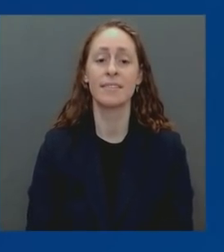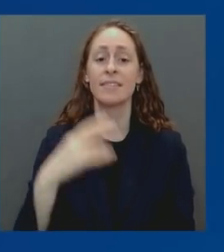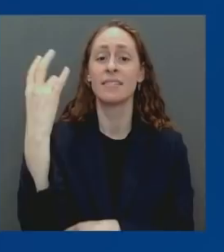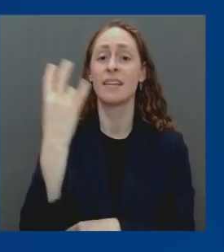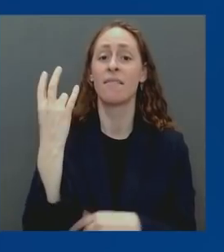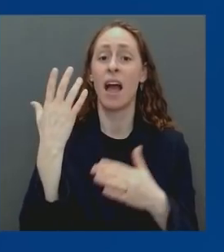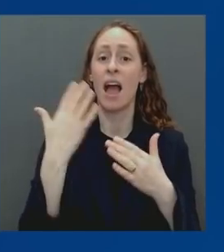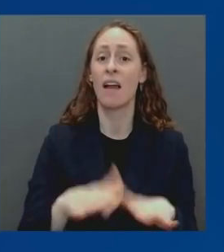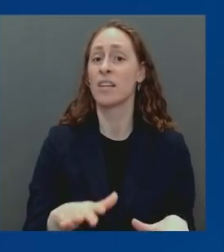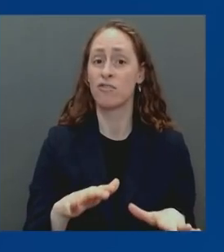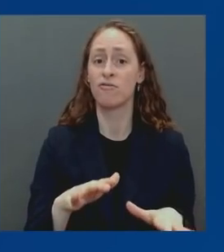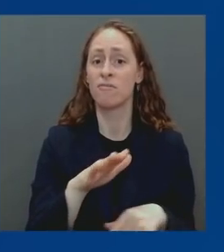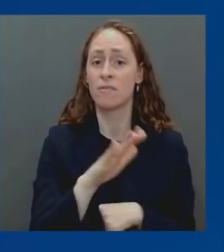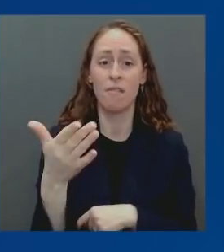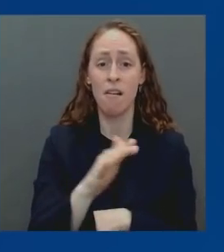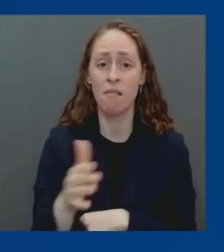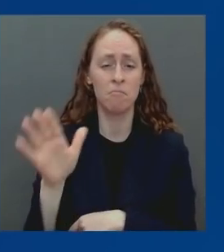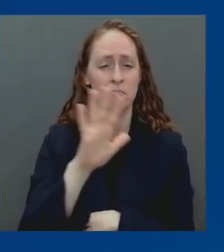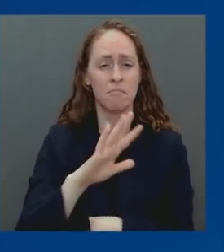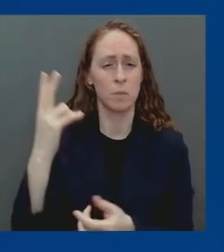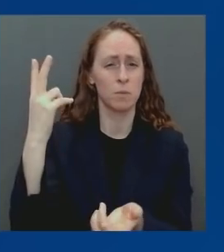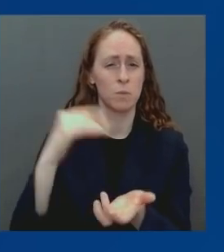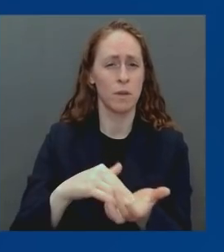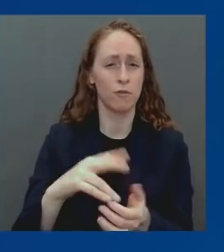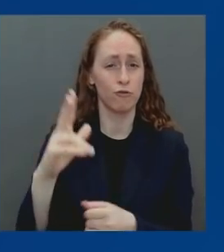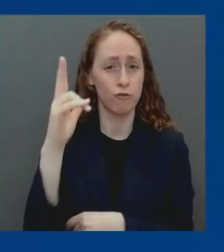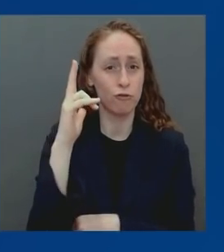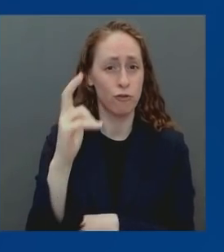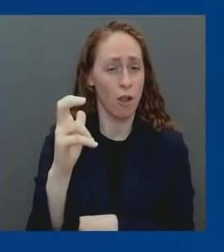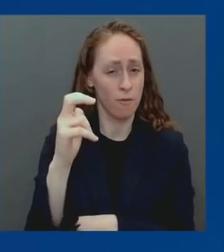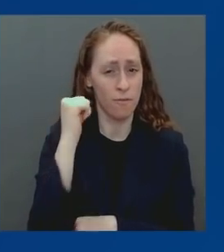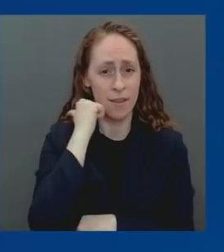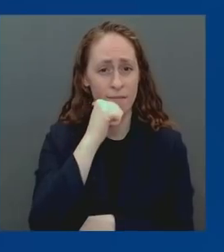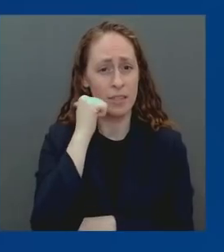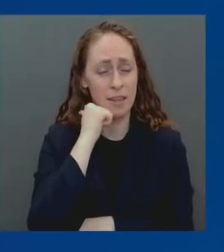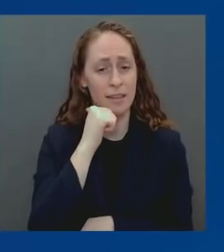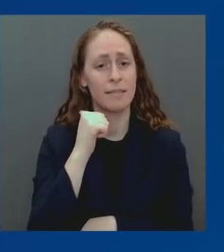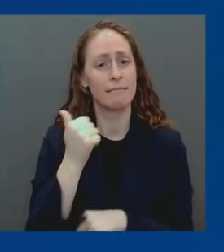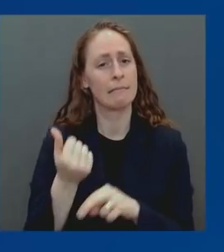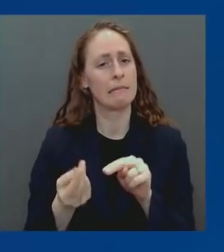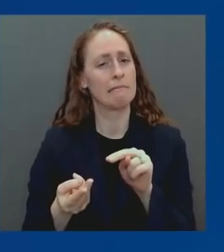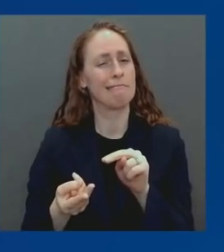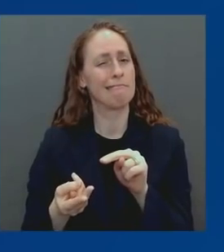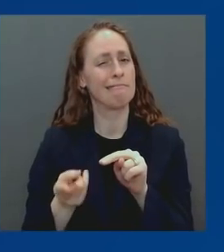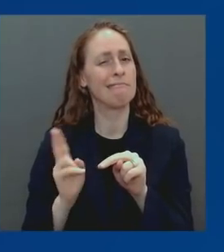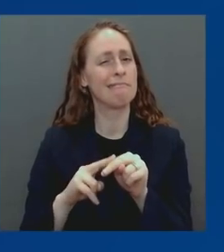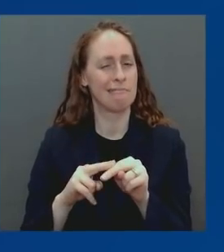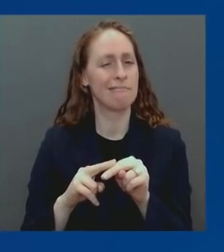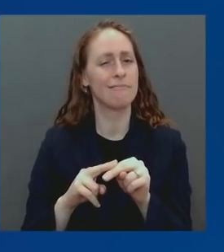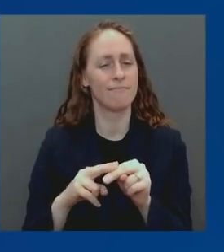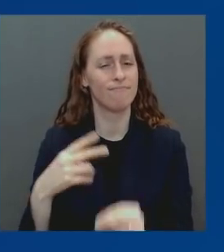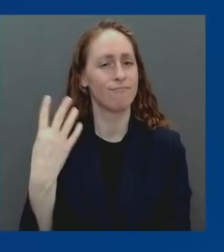which is an increase of about 4 percent over the prior week. While we continue to see large decreases